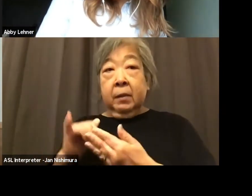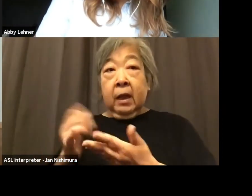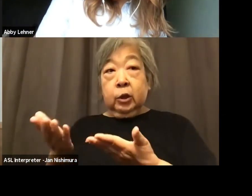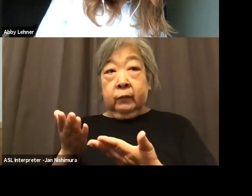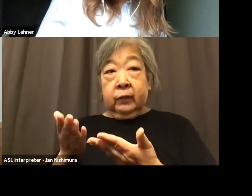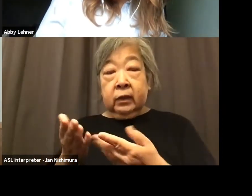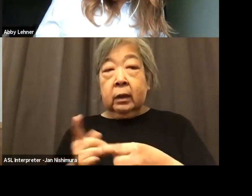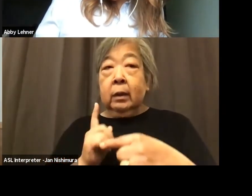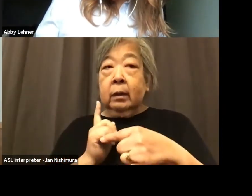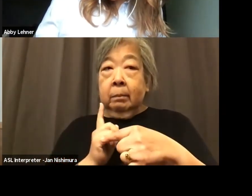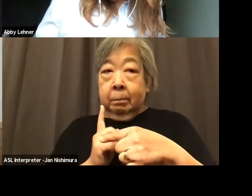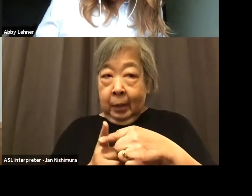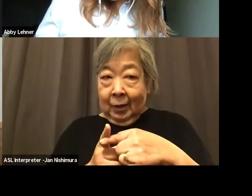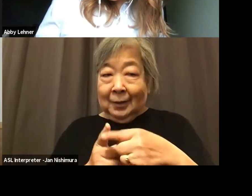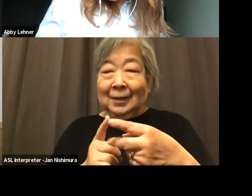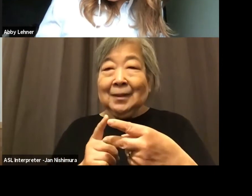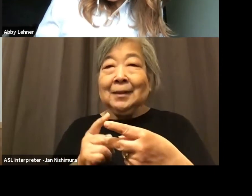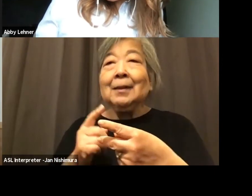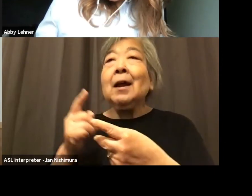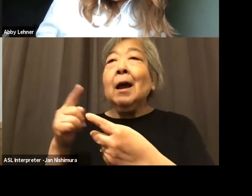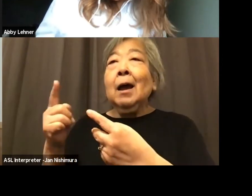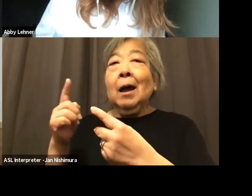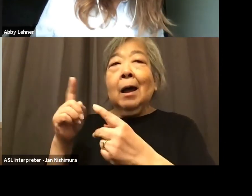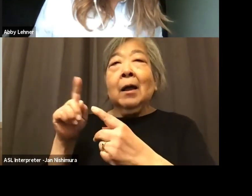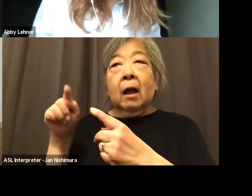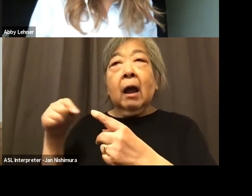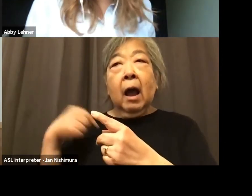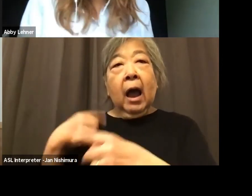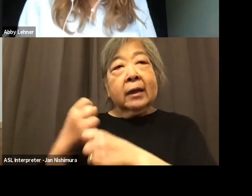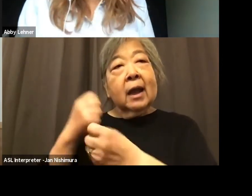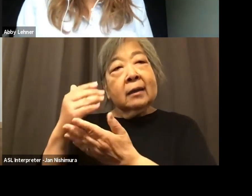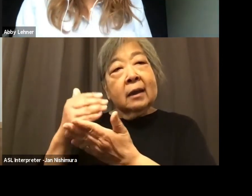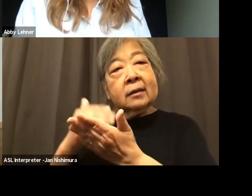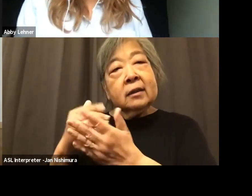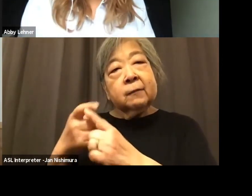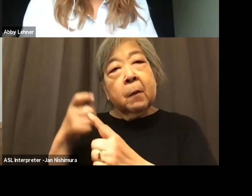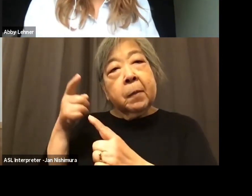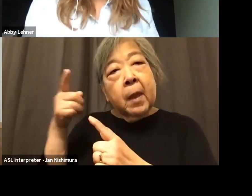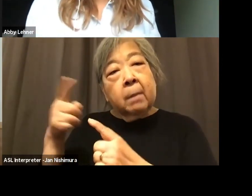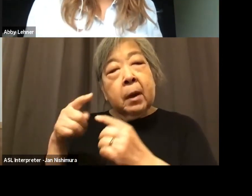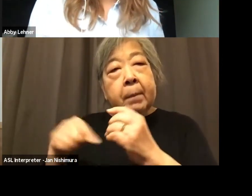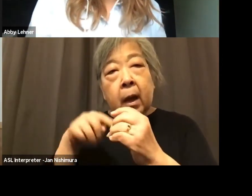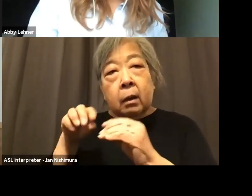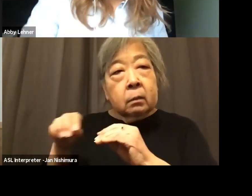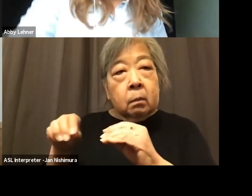lessons from that organization as well in order to learn new routes that I use.